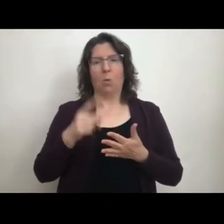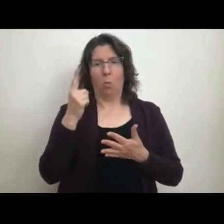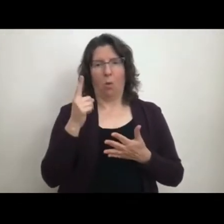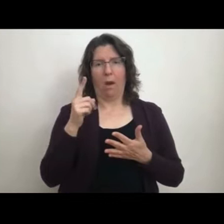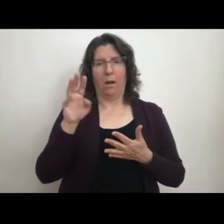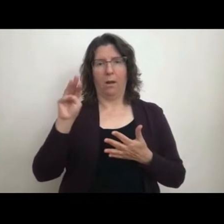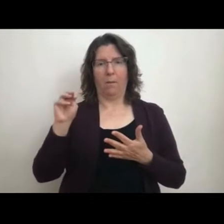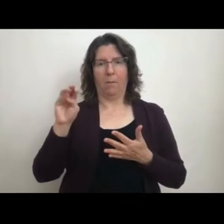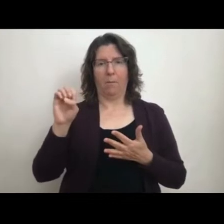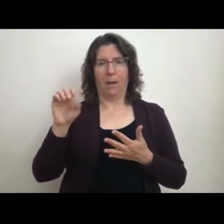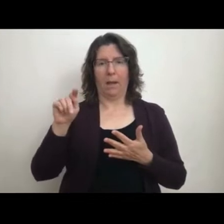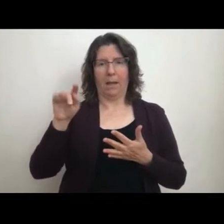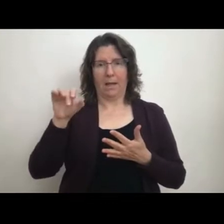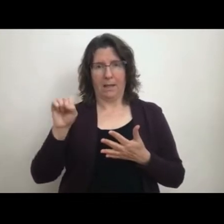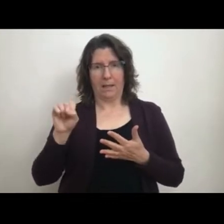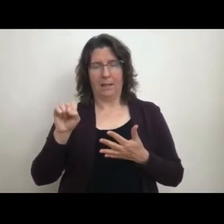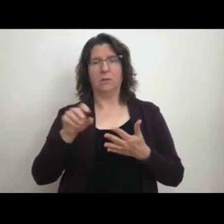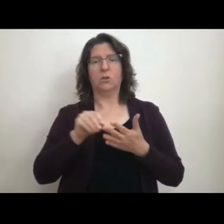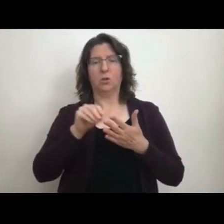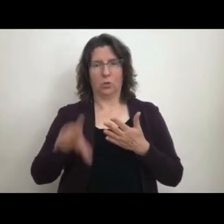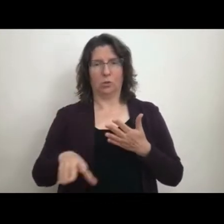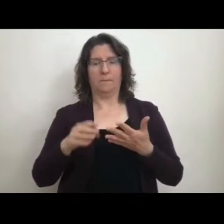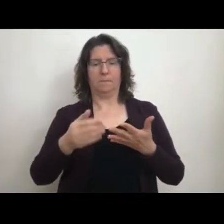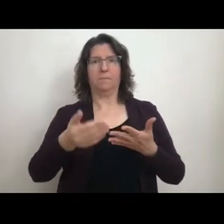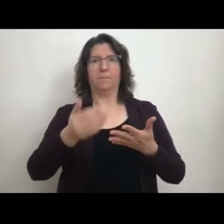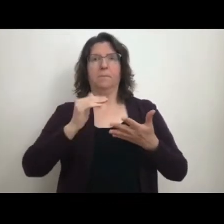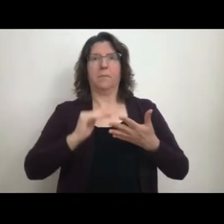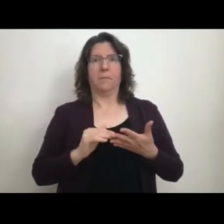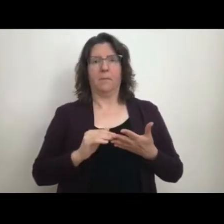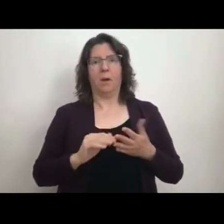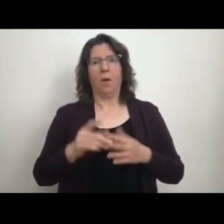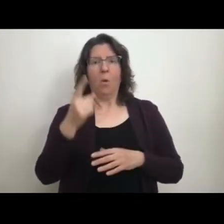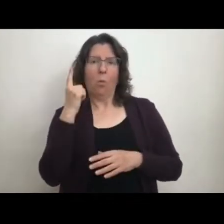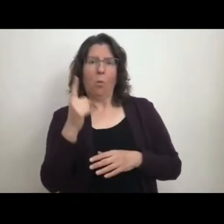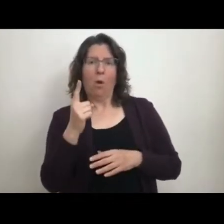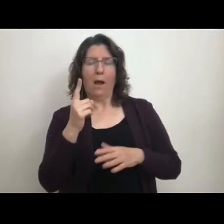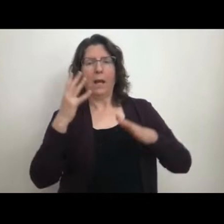One was Métis.